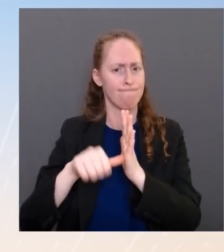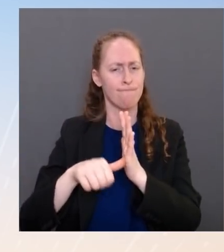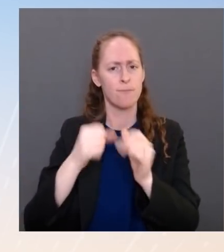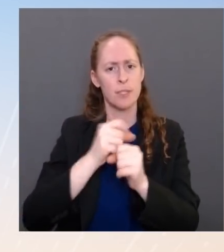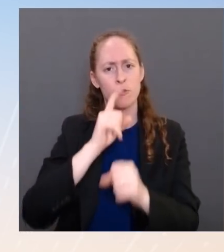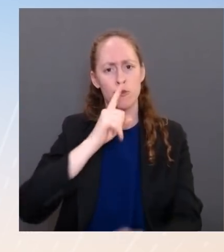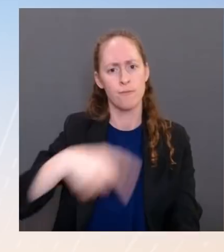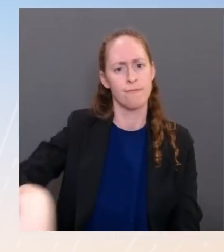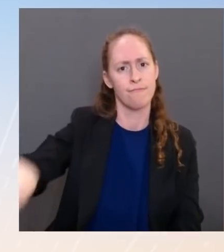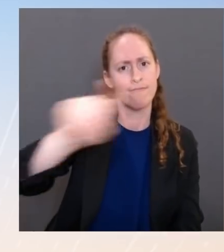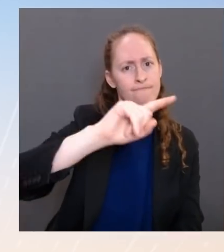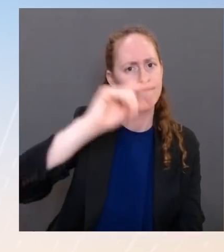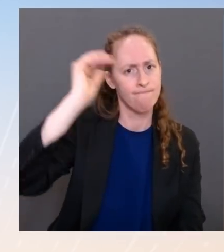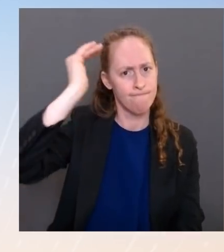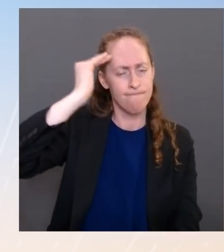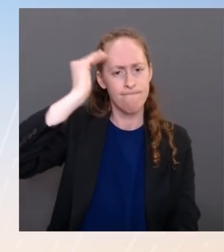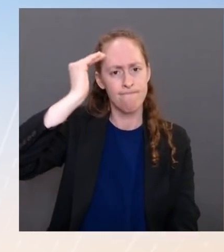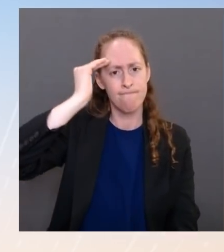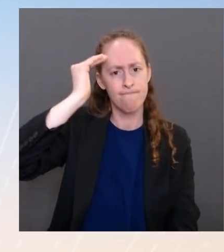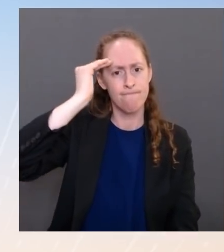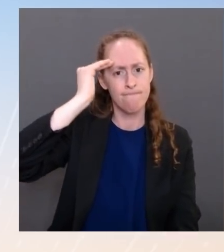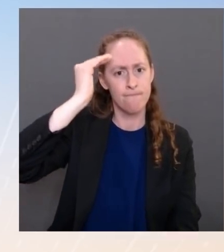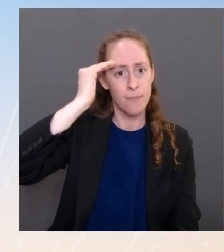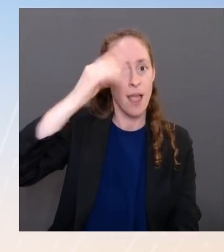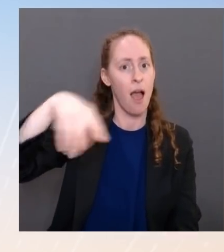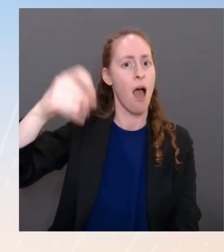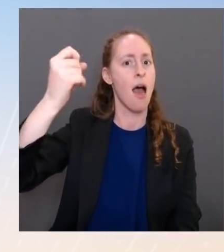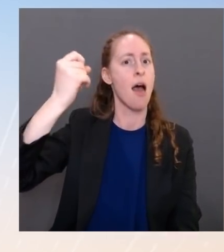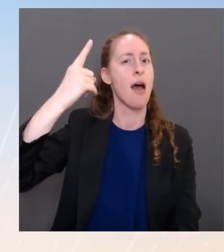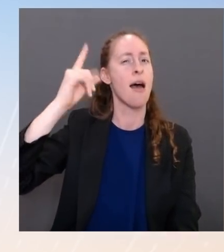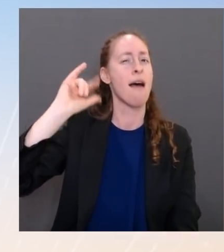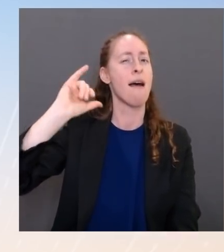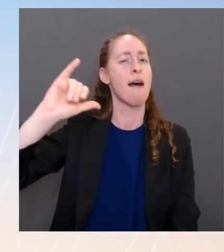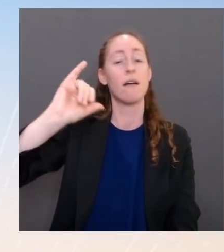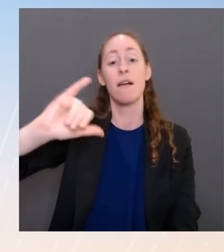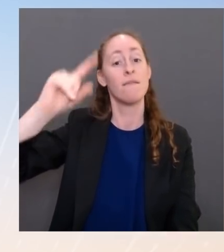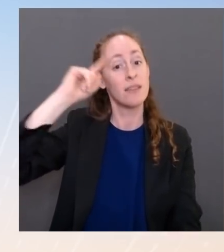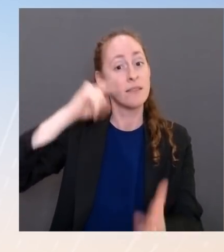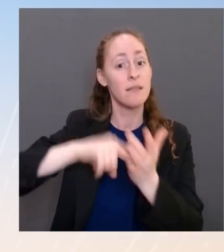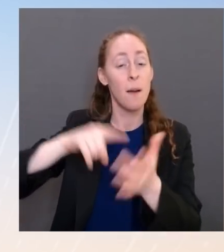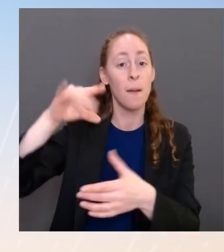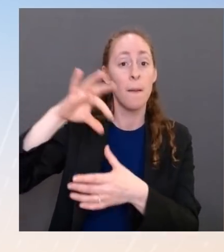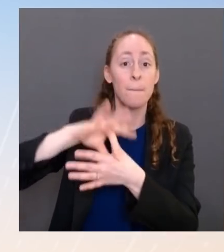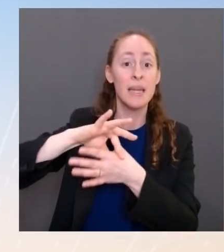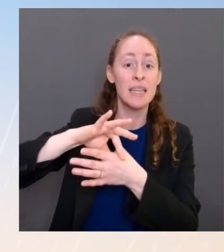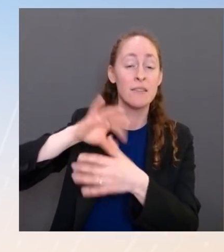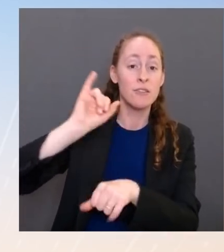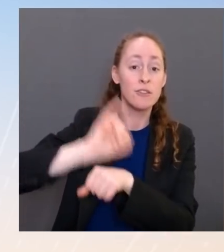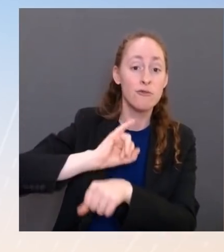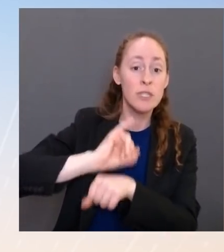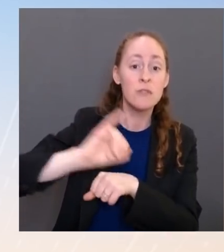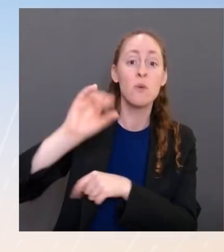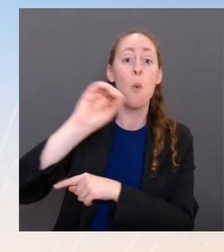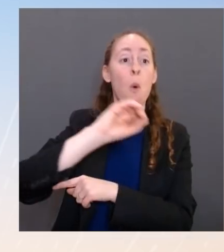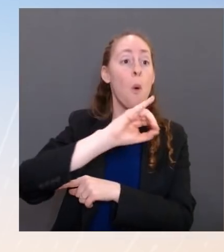you mentioned the meat industry, but also oil and gas industry -- should not be raising prices on consumers